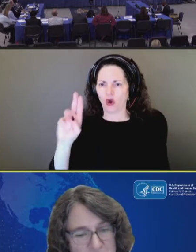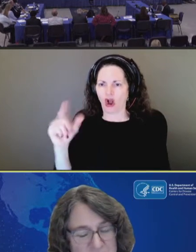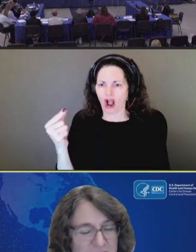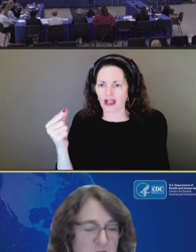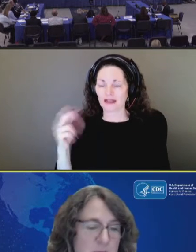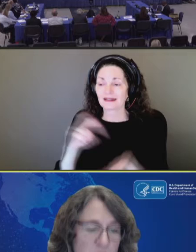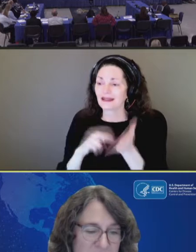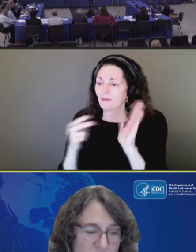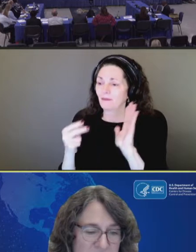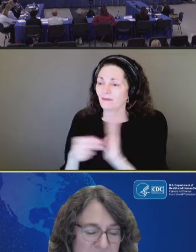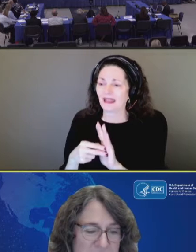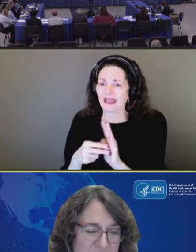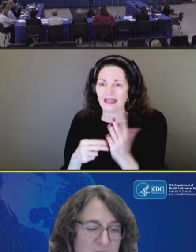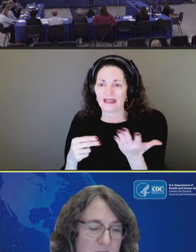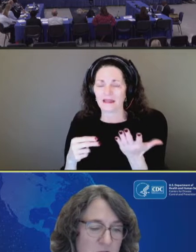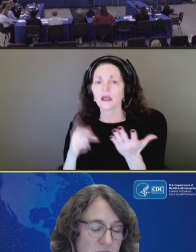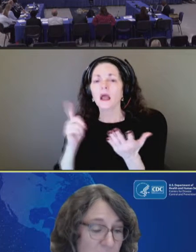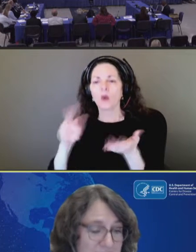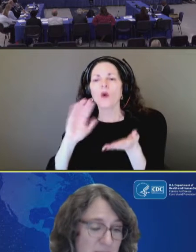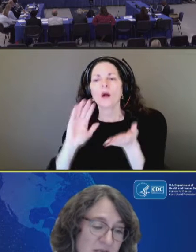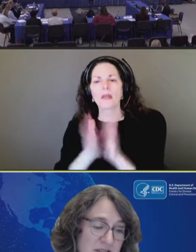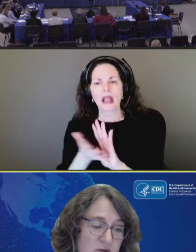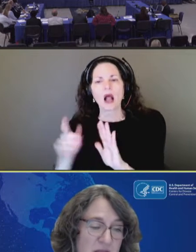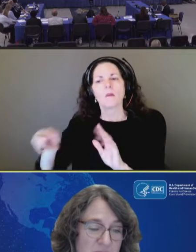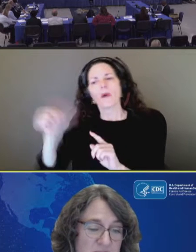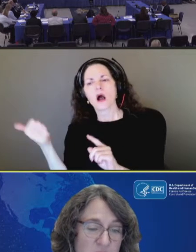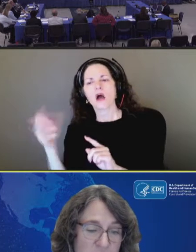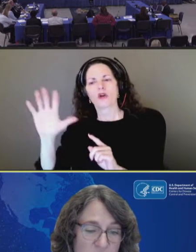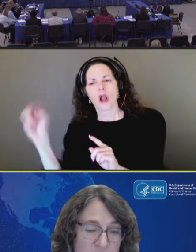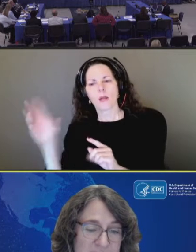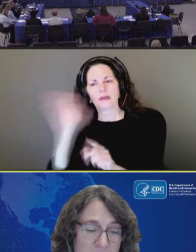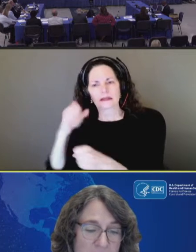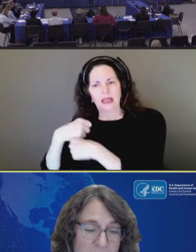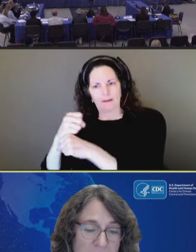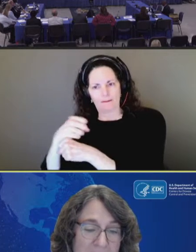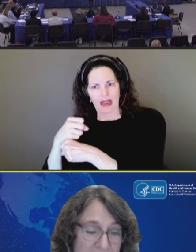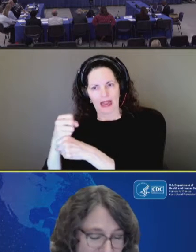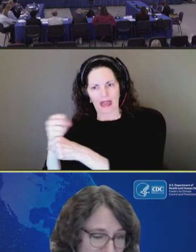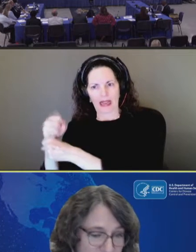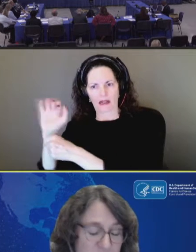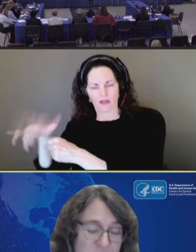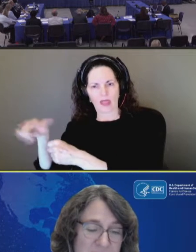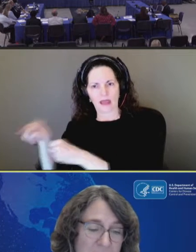commercially available resources. There is some concern that this could increase access issues